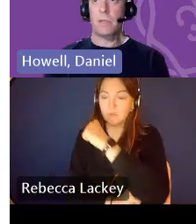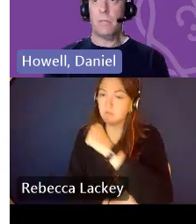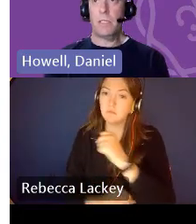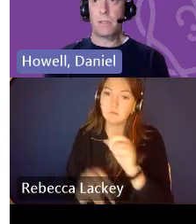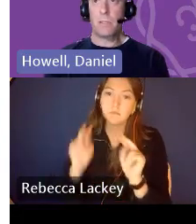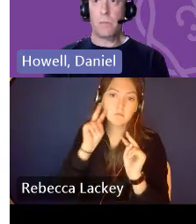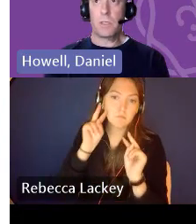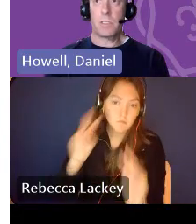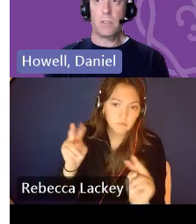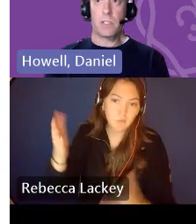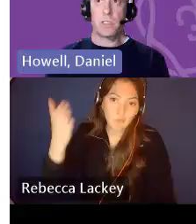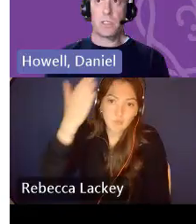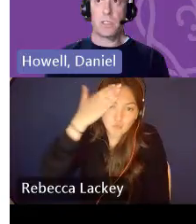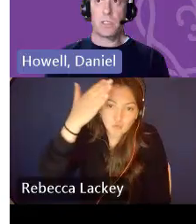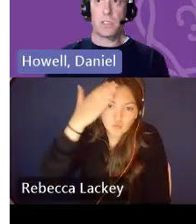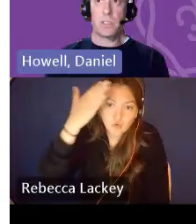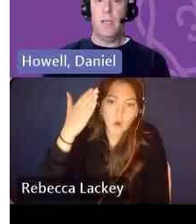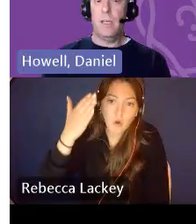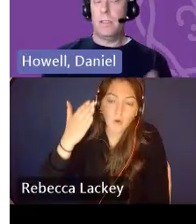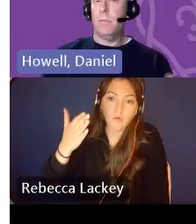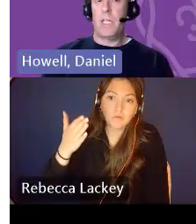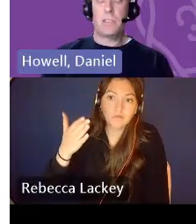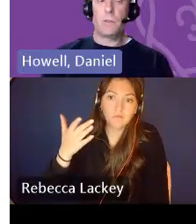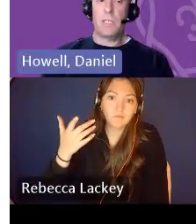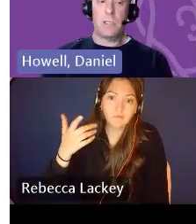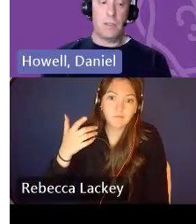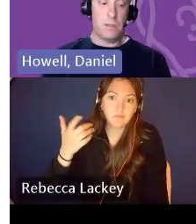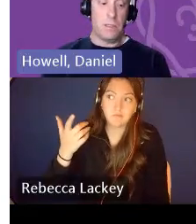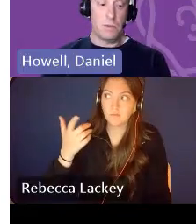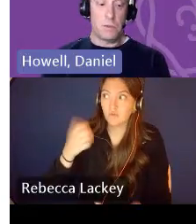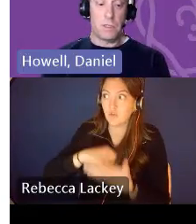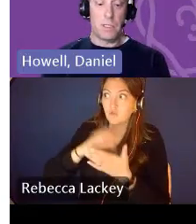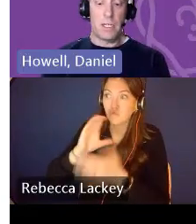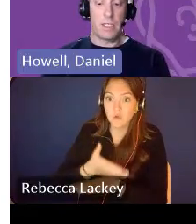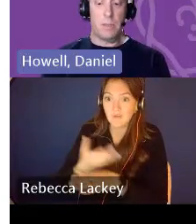there and basically one construction season. Make sure that the alternate routes are not